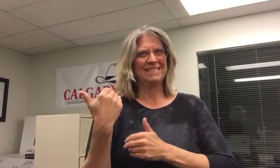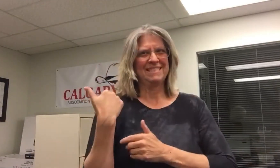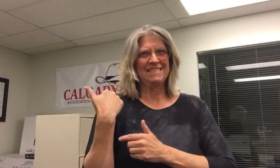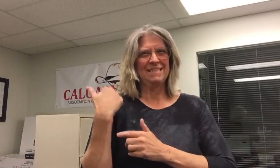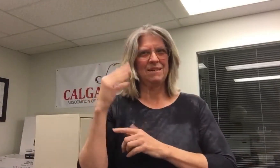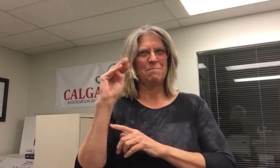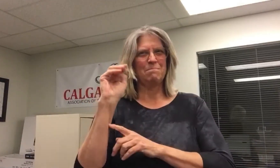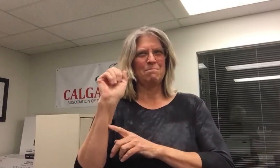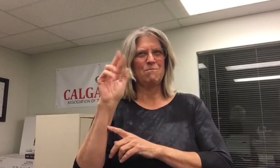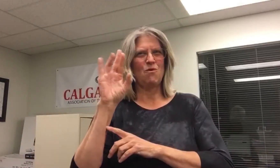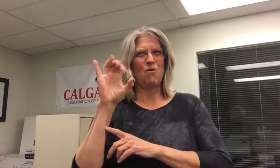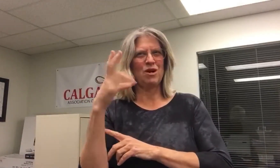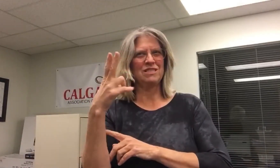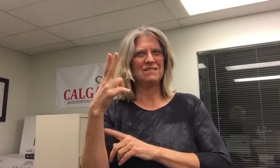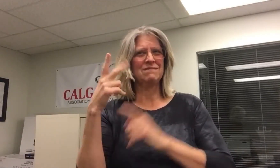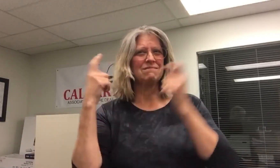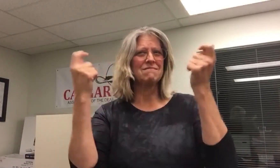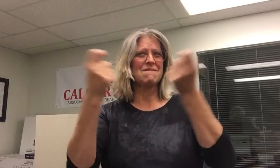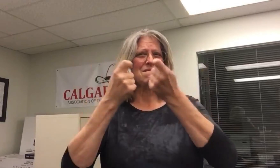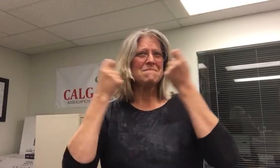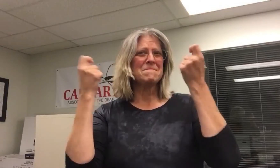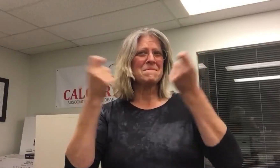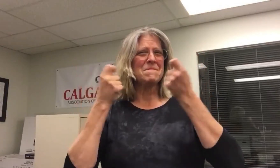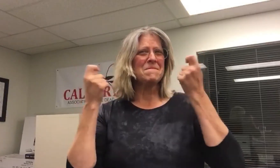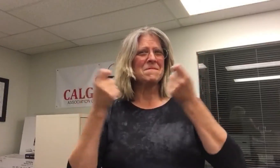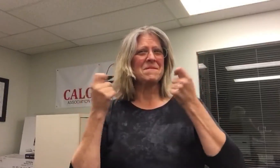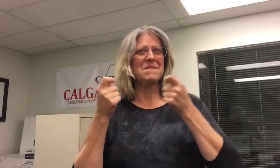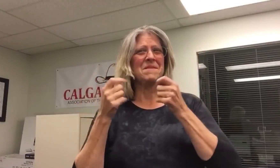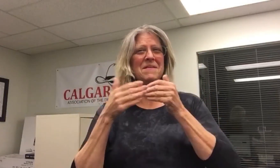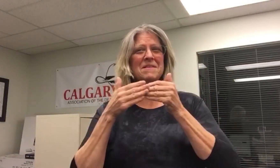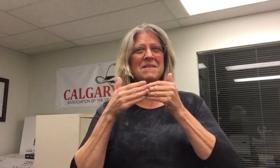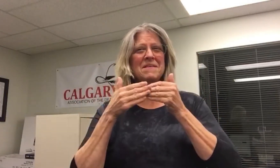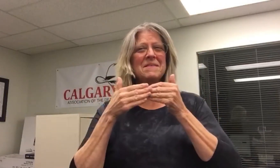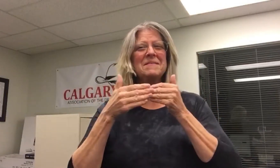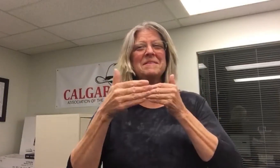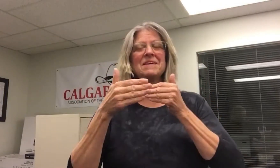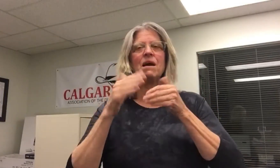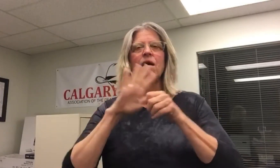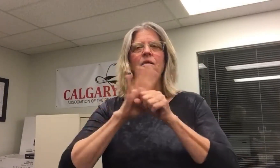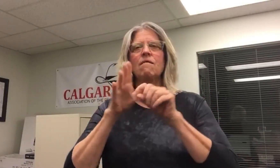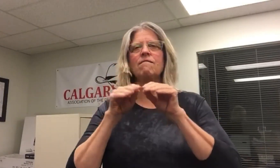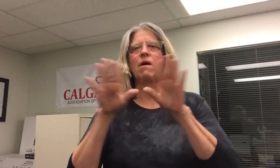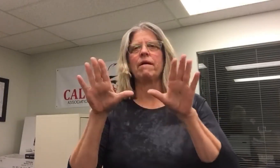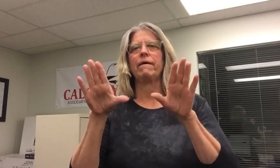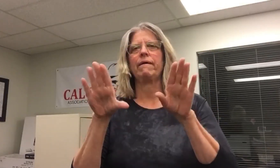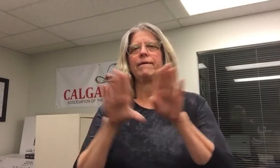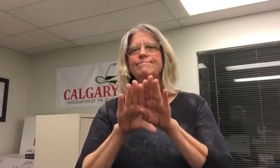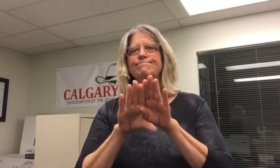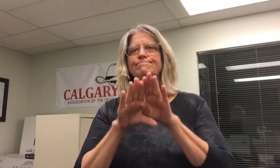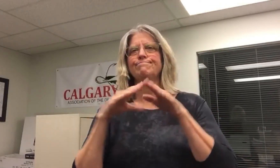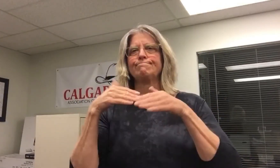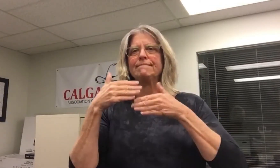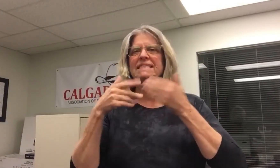last March to celebrate. Then the coronavirus outbreak hit so we had to close.